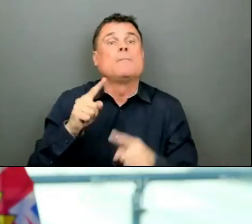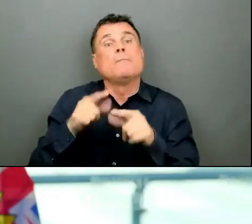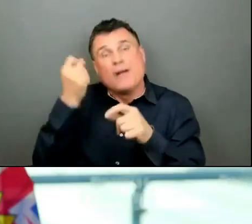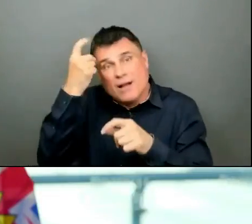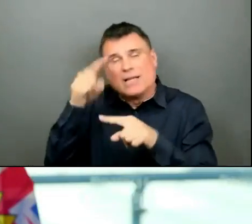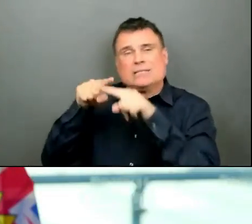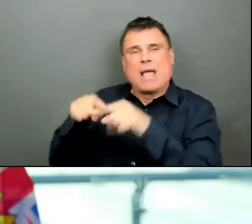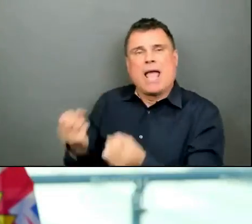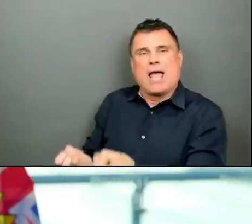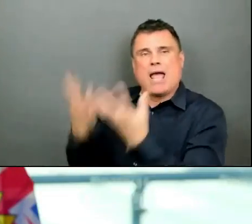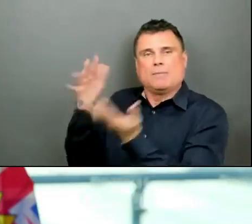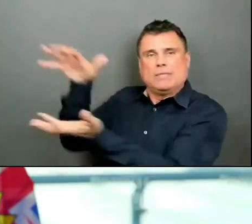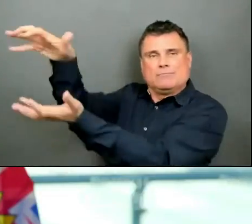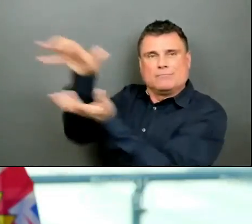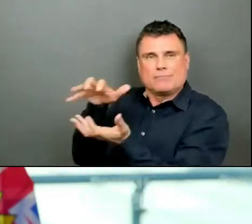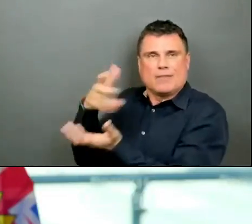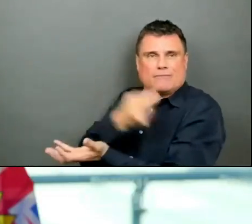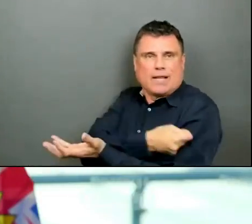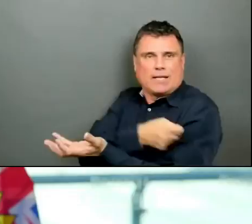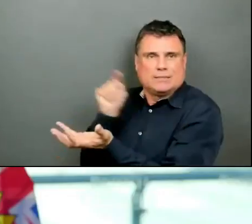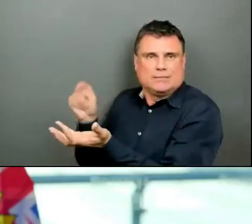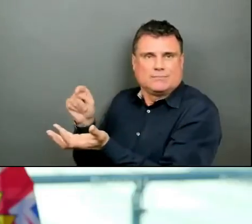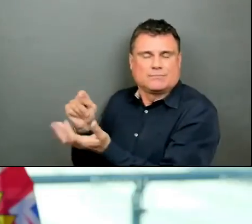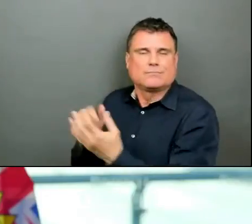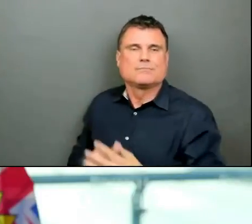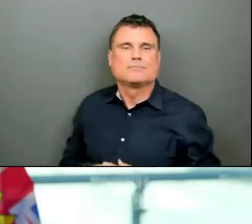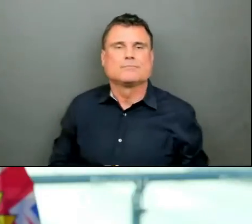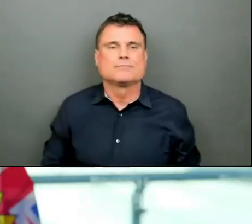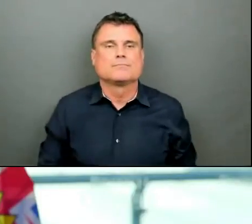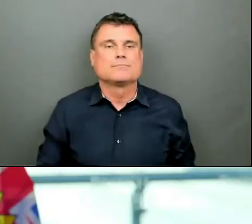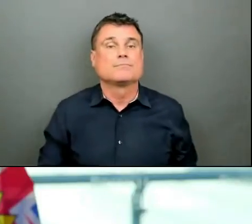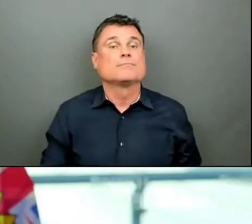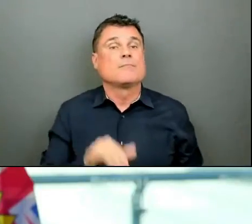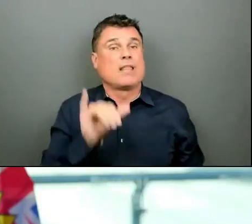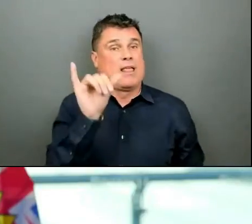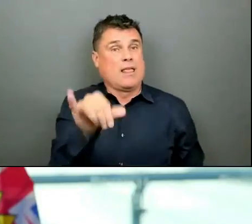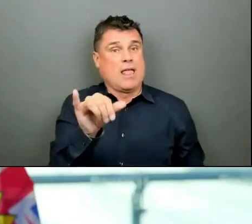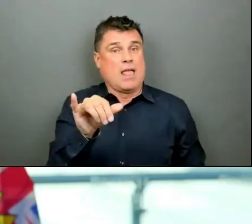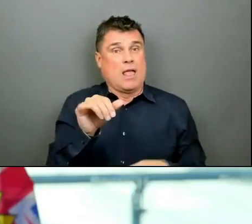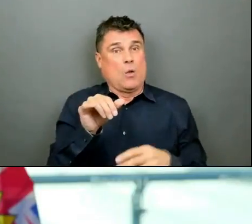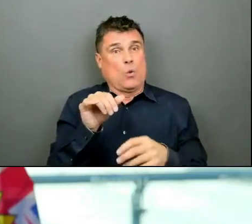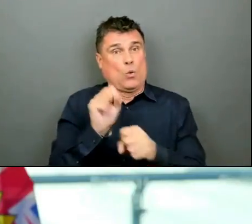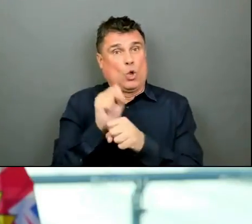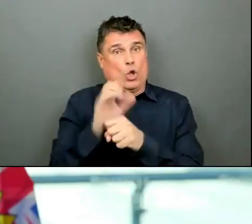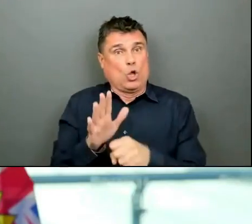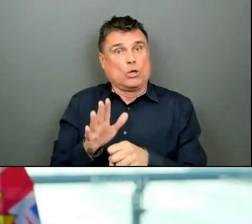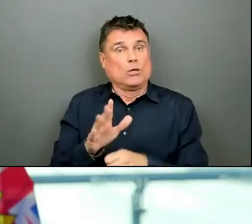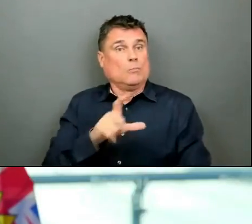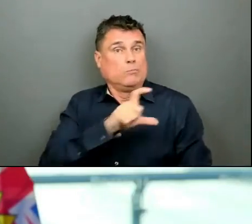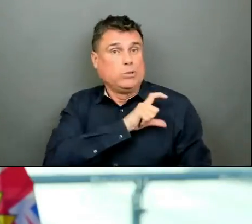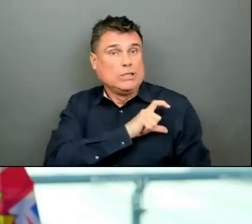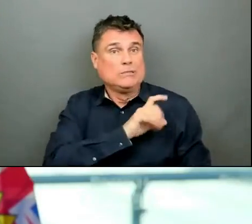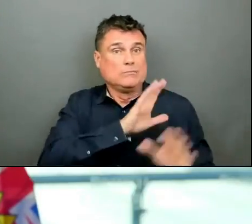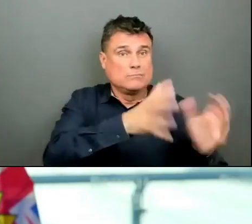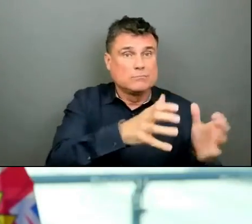ramping up the worker program again, particularly for as you say first responders and those identifiable groups we know we can